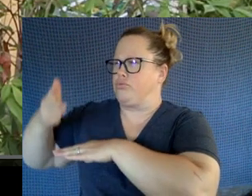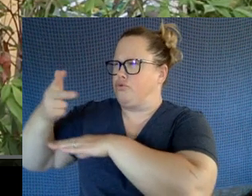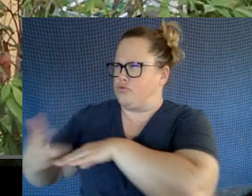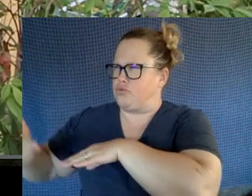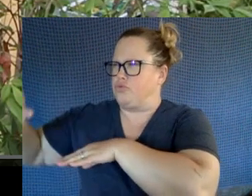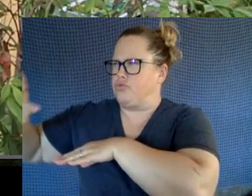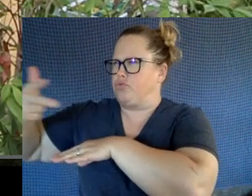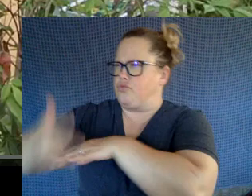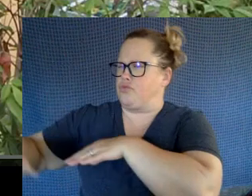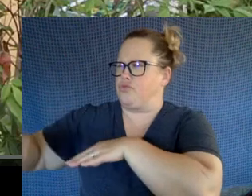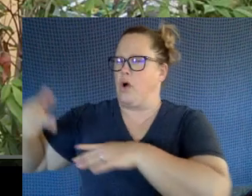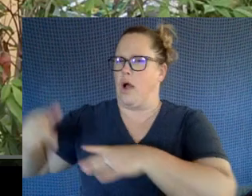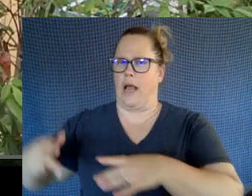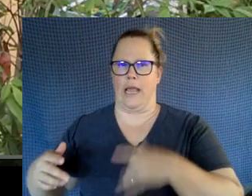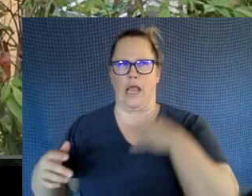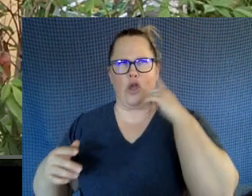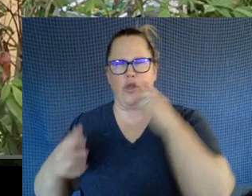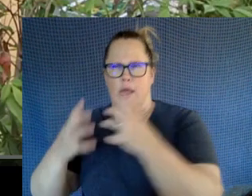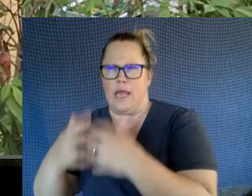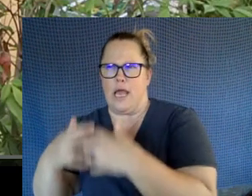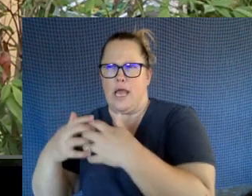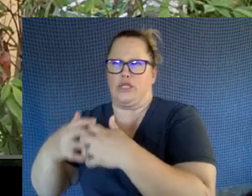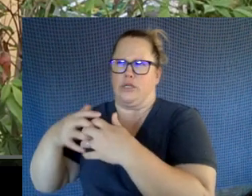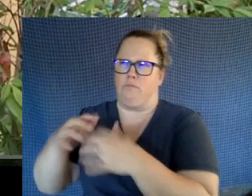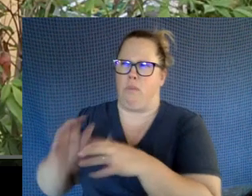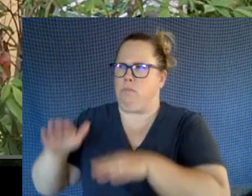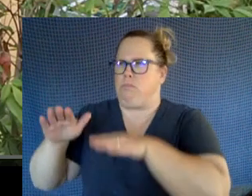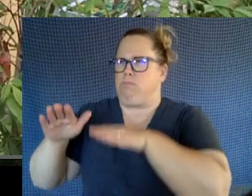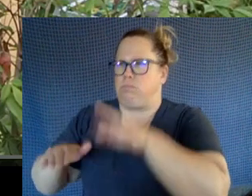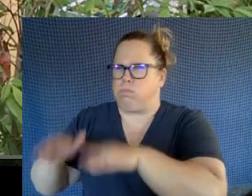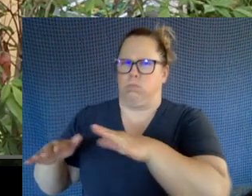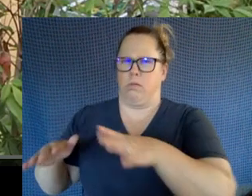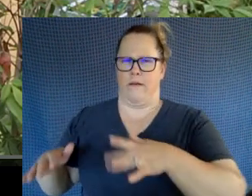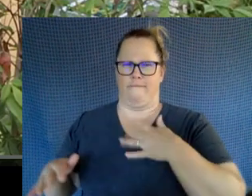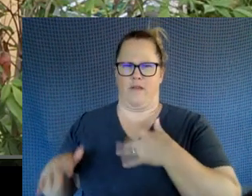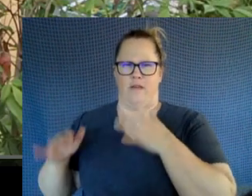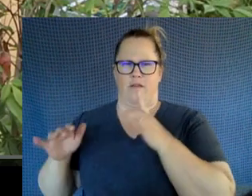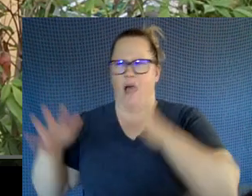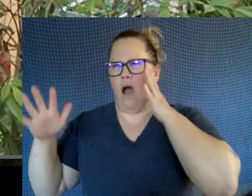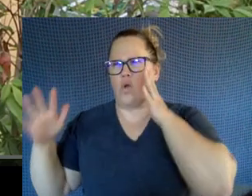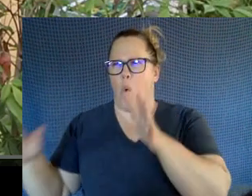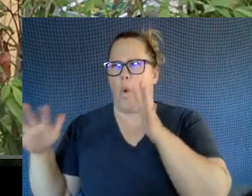drumming the train hums a tune to me. So it's probably kind of comforting though